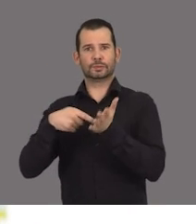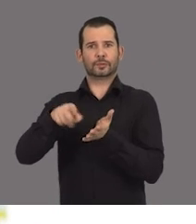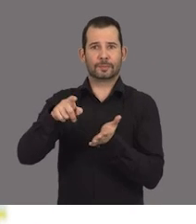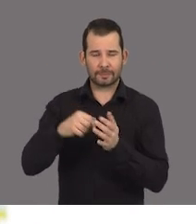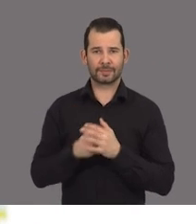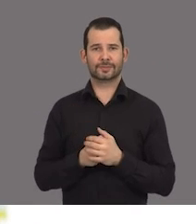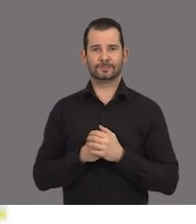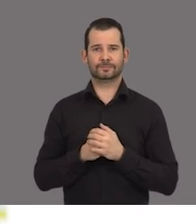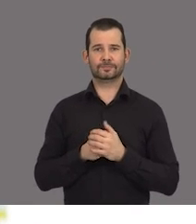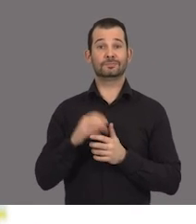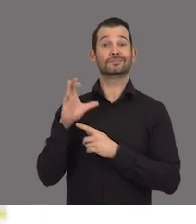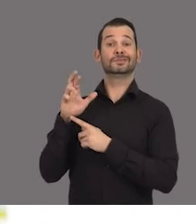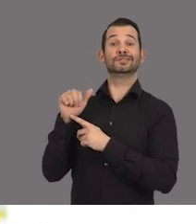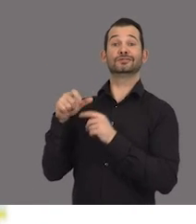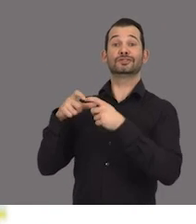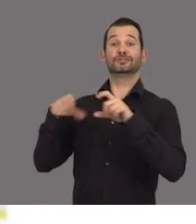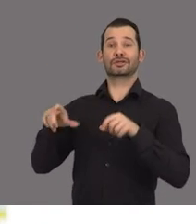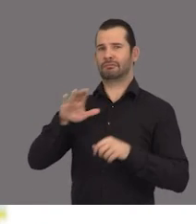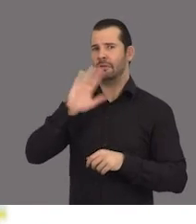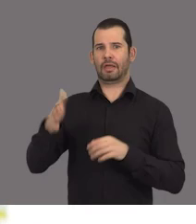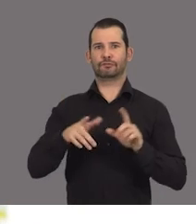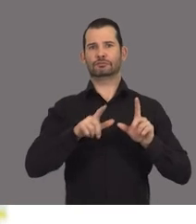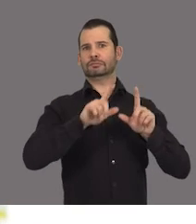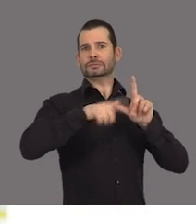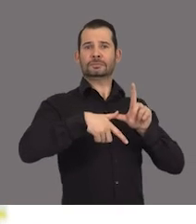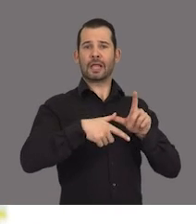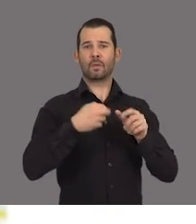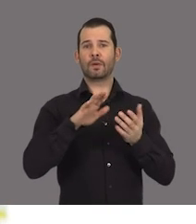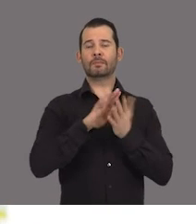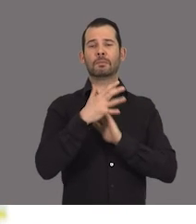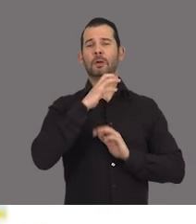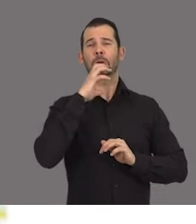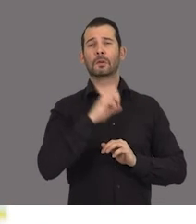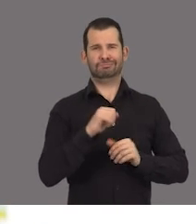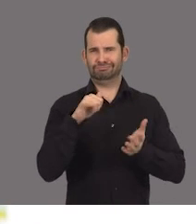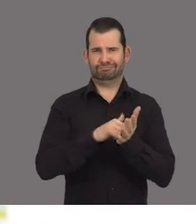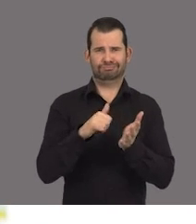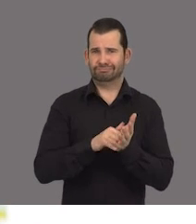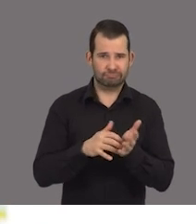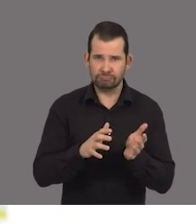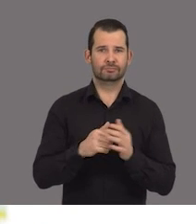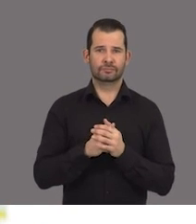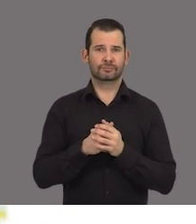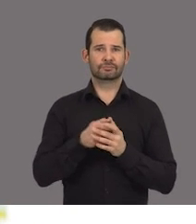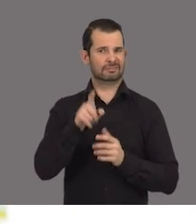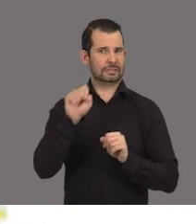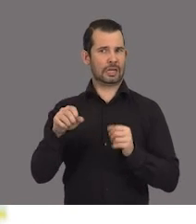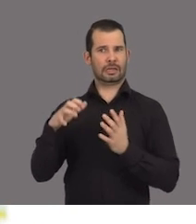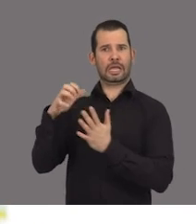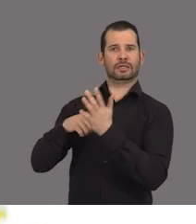CRA cheques never expire or become stale-dated and you can cash them for free